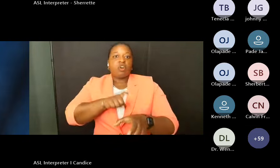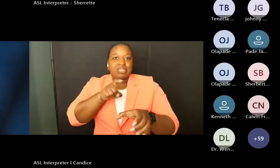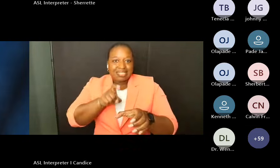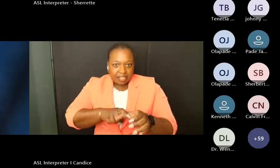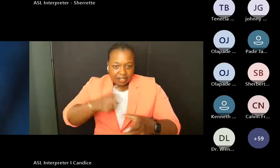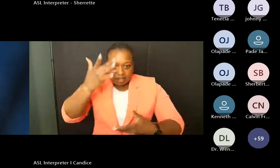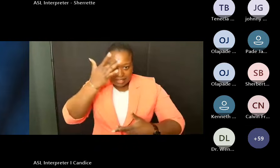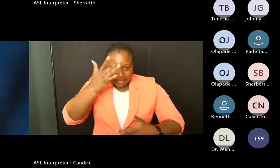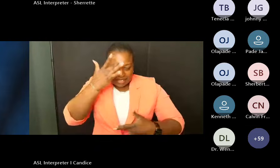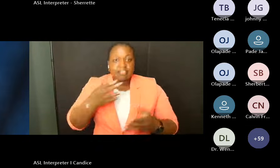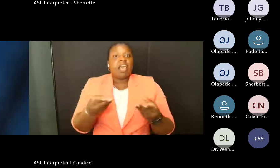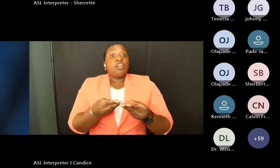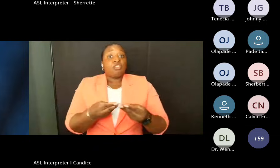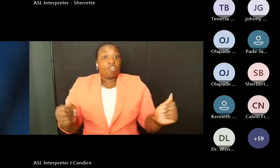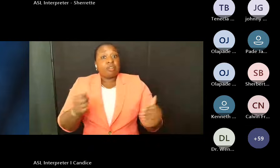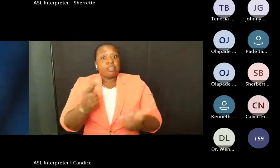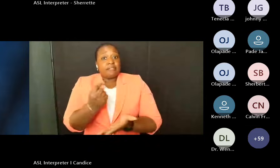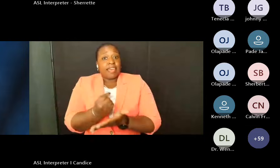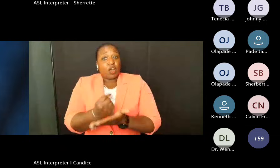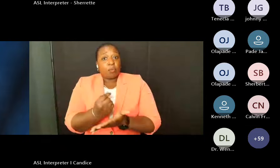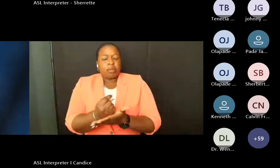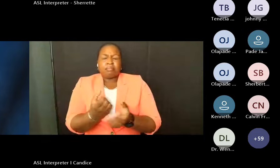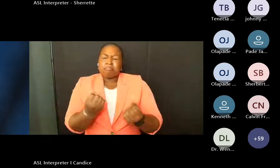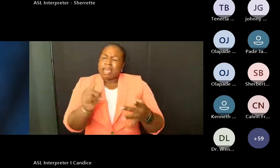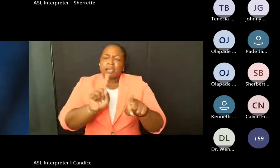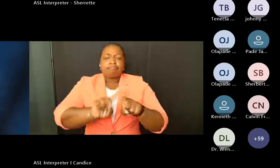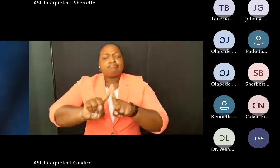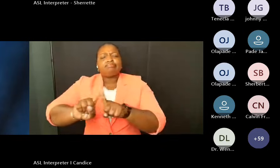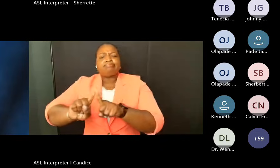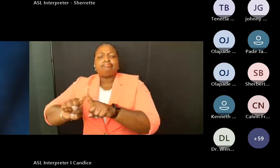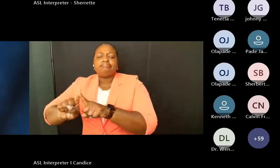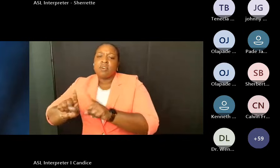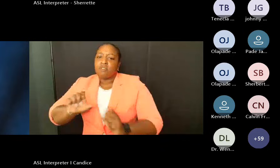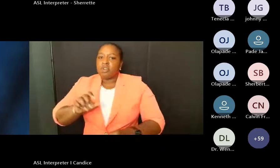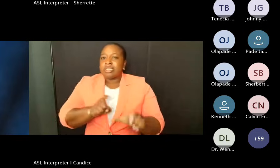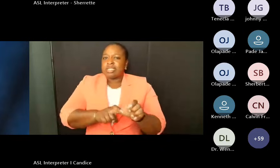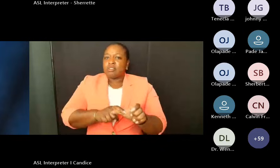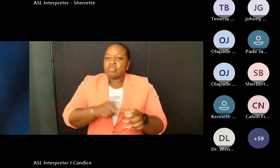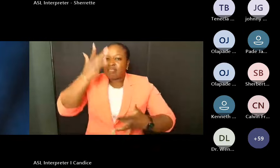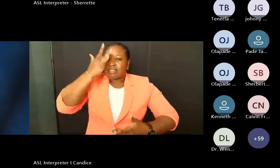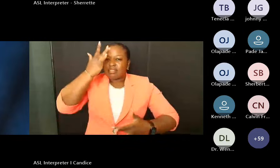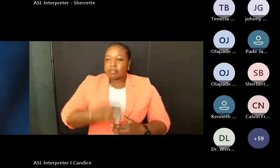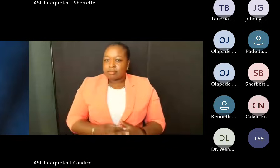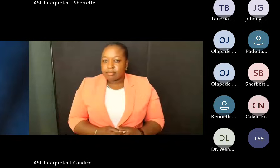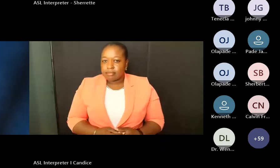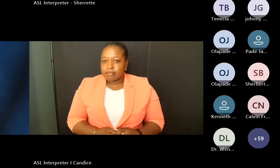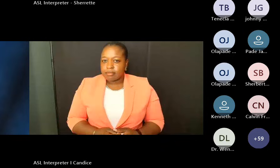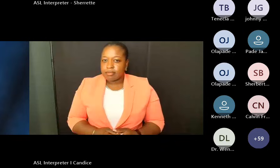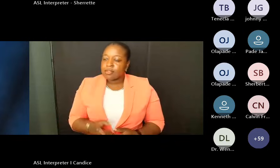and really, many different aspects of sickle cell disease. You asked a question about some